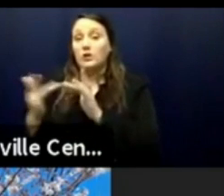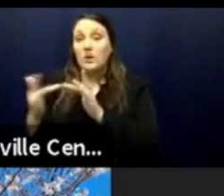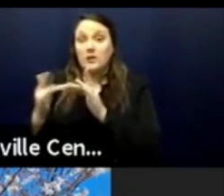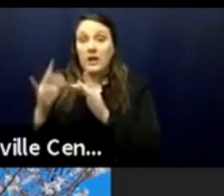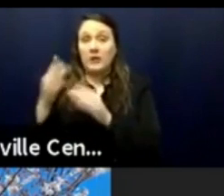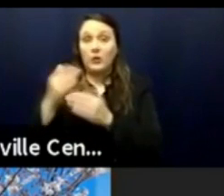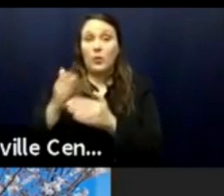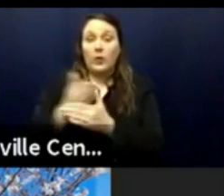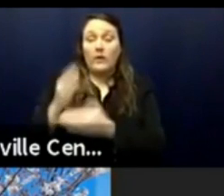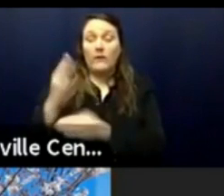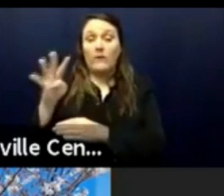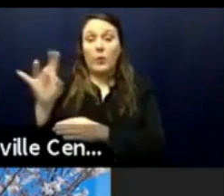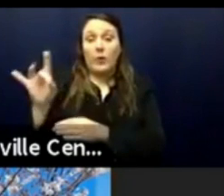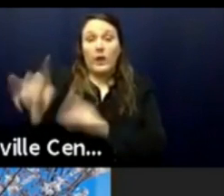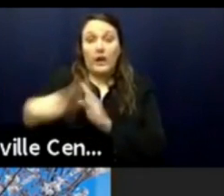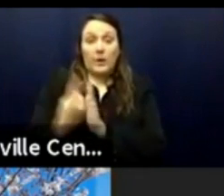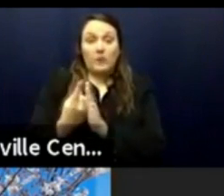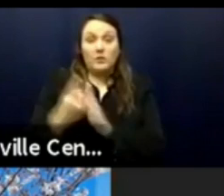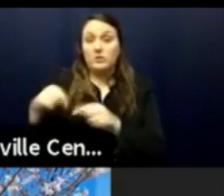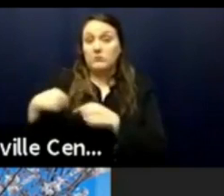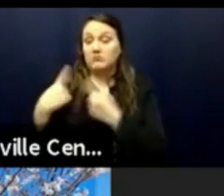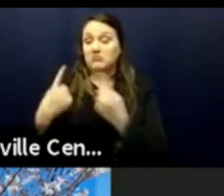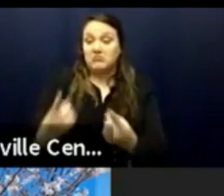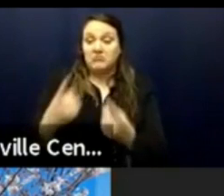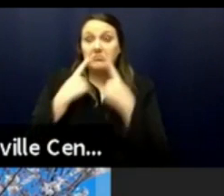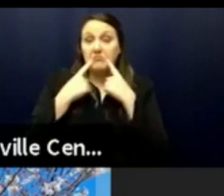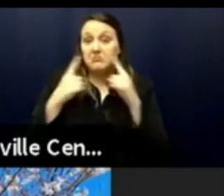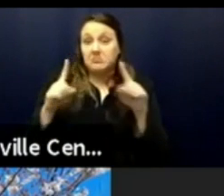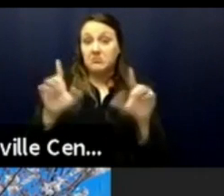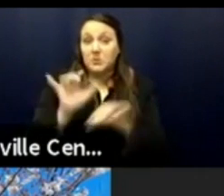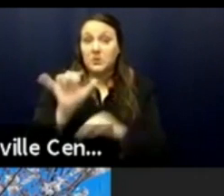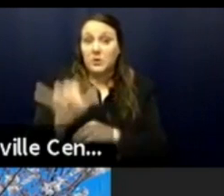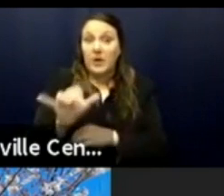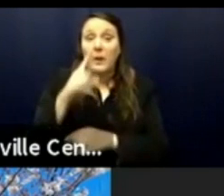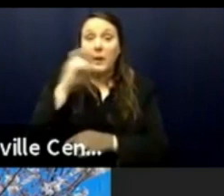TO INCREASE THE PUBLIC'S ABILITY. WITHIN CLOSE CONTACT OF 28 HOURS.